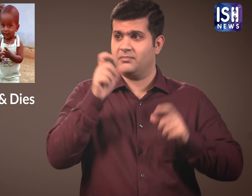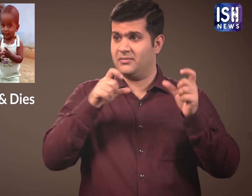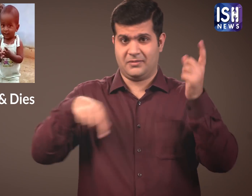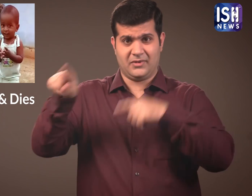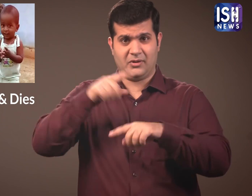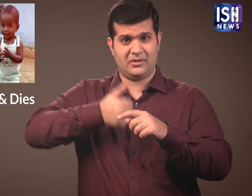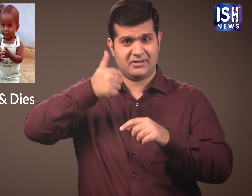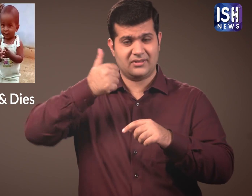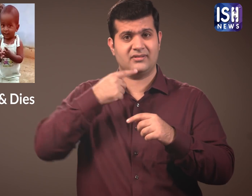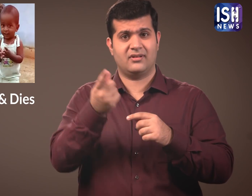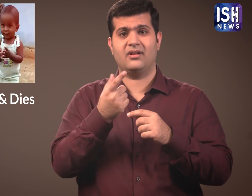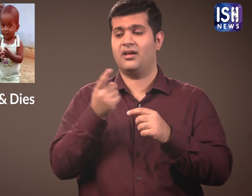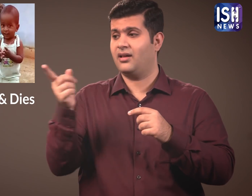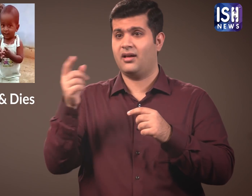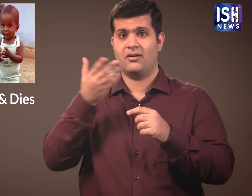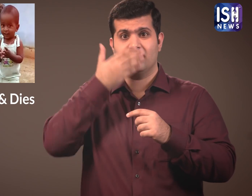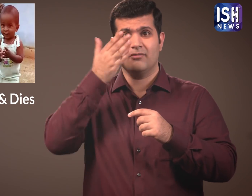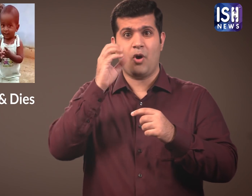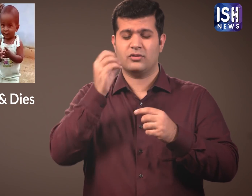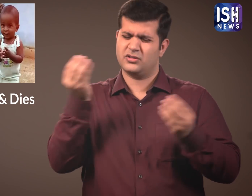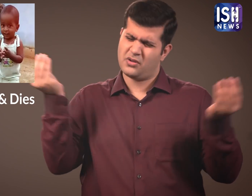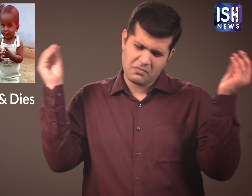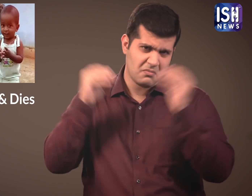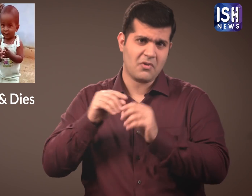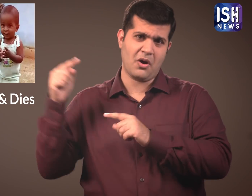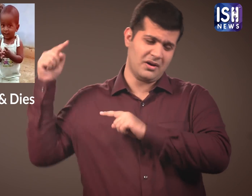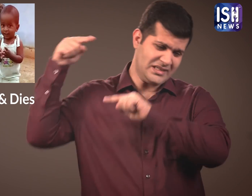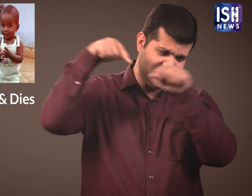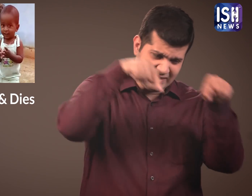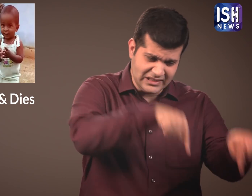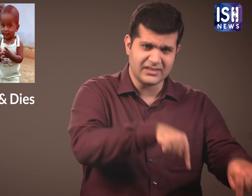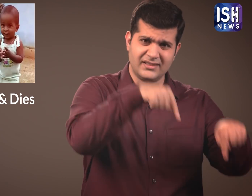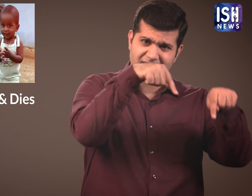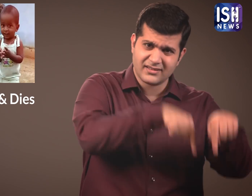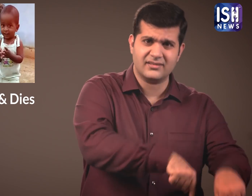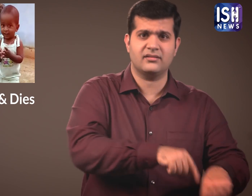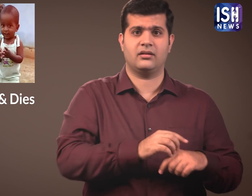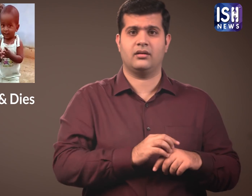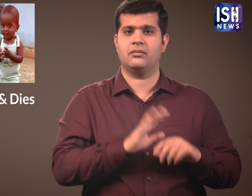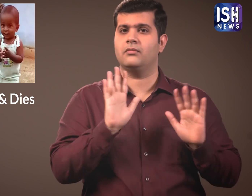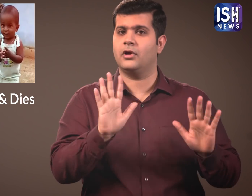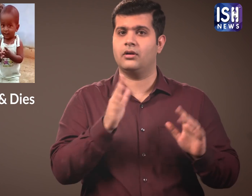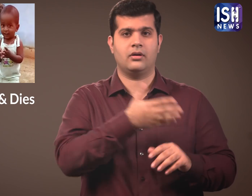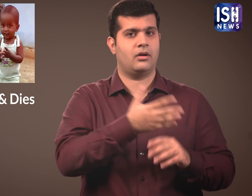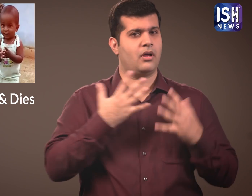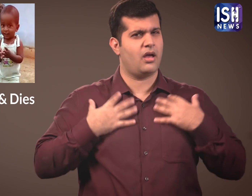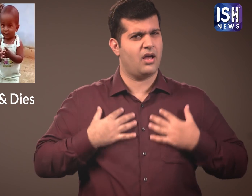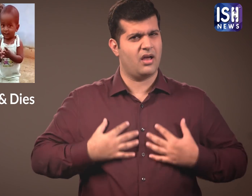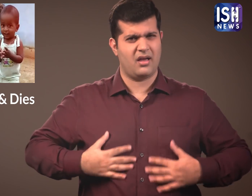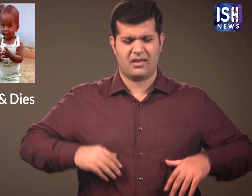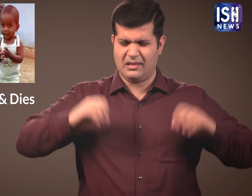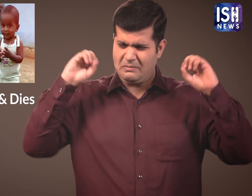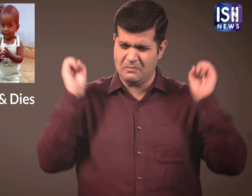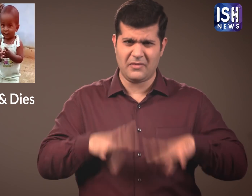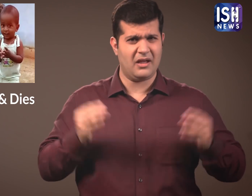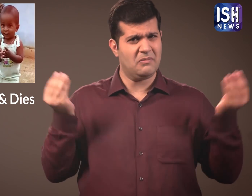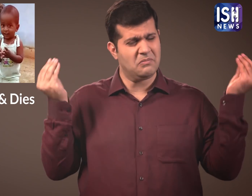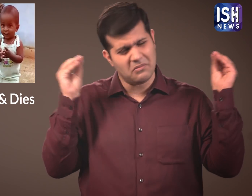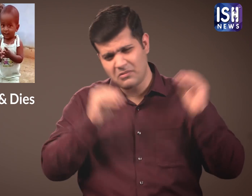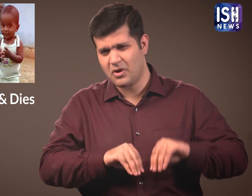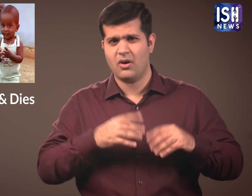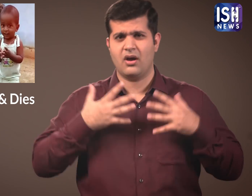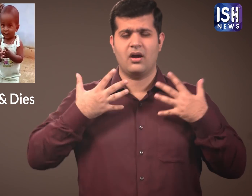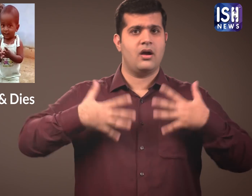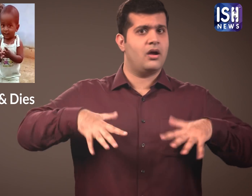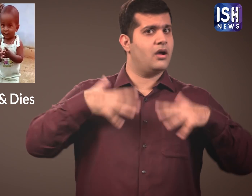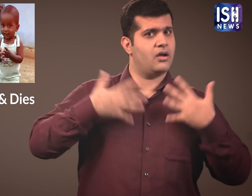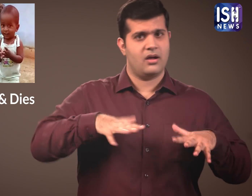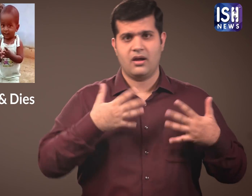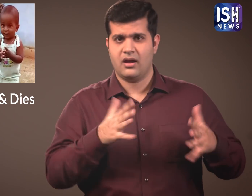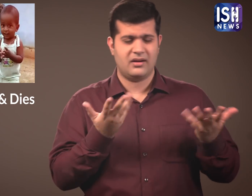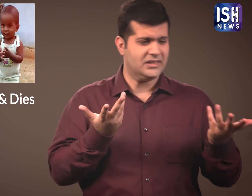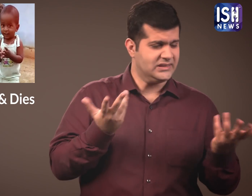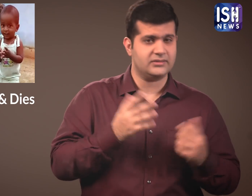The officials thought to put more oxygen but his health was getting worse and he couldn't breathe.